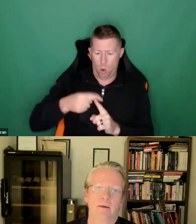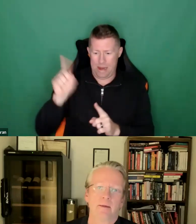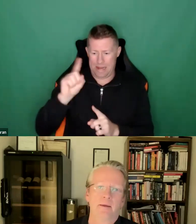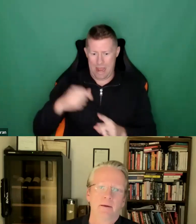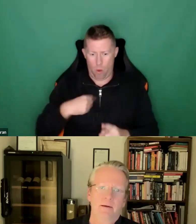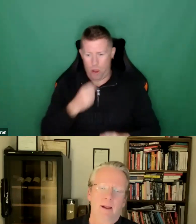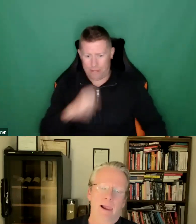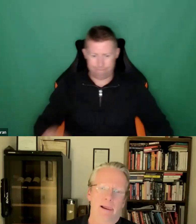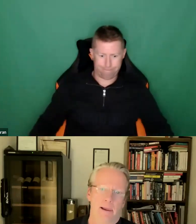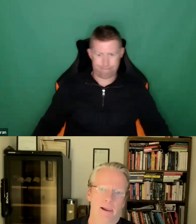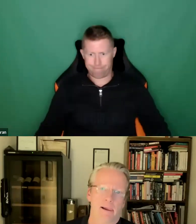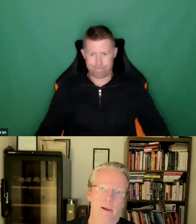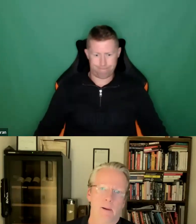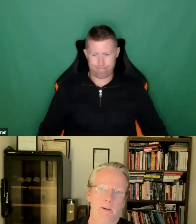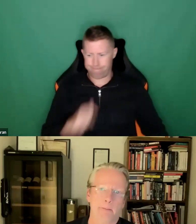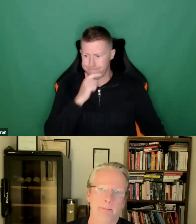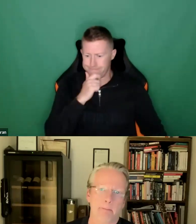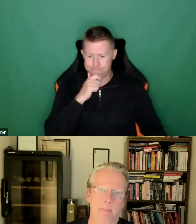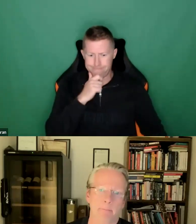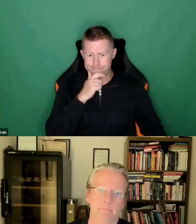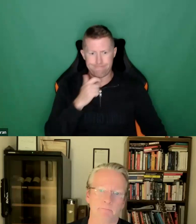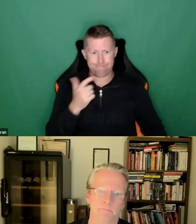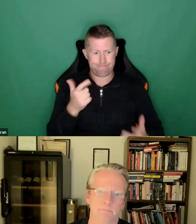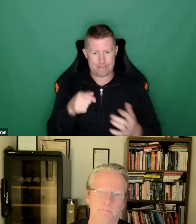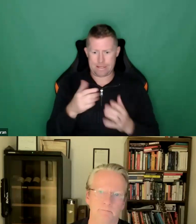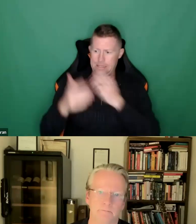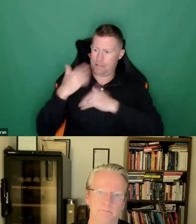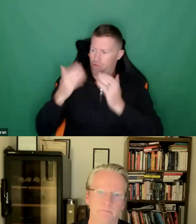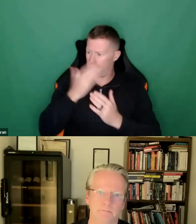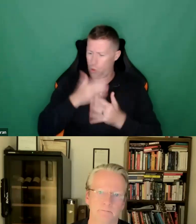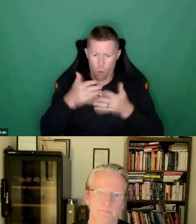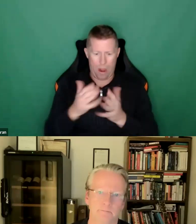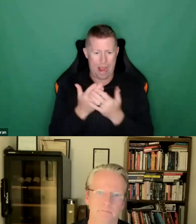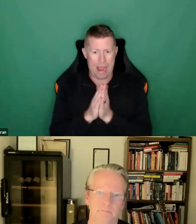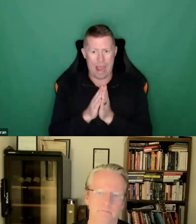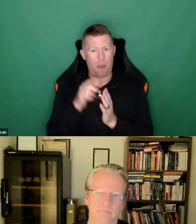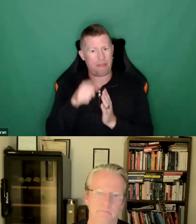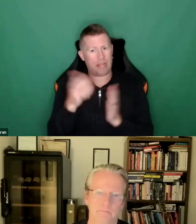around the well-being of it in schools. That is great and applause that is happening.